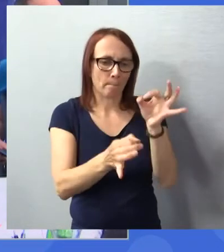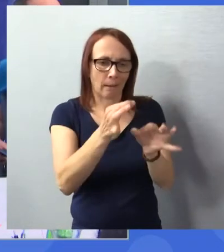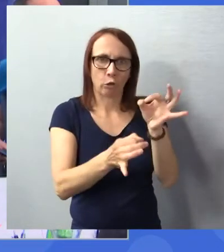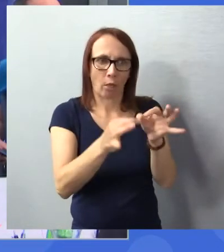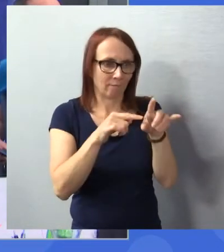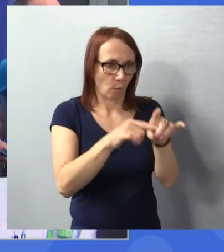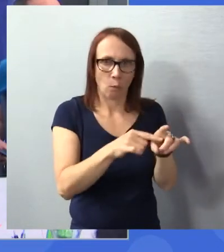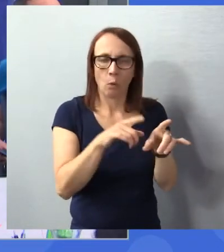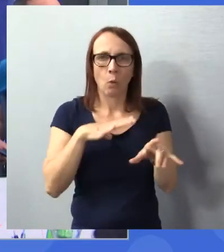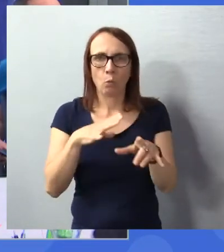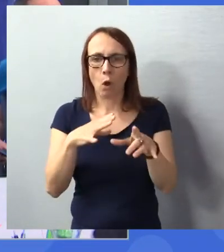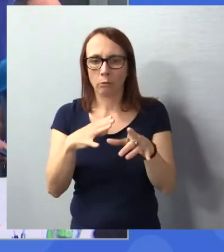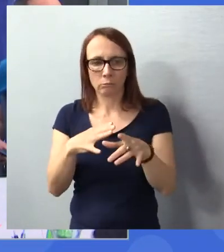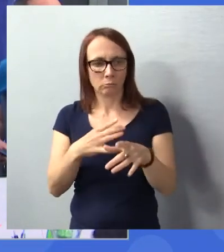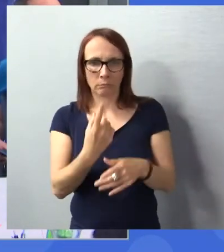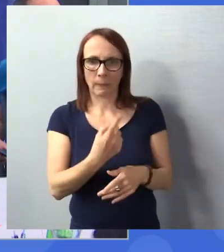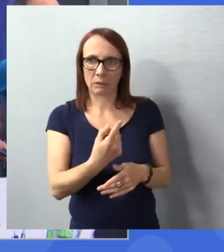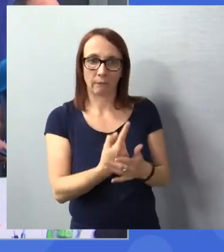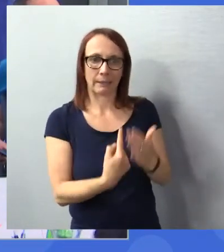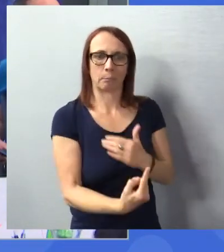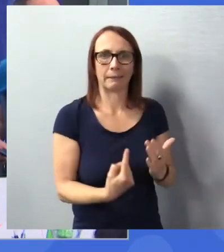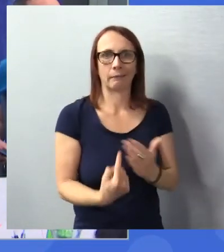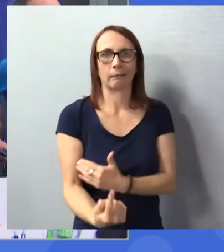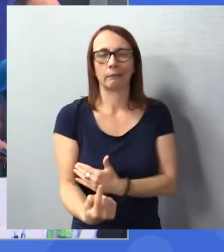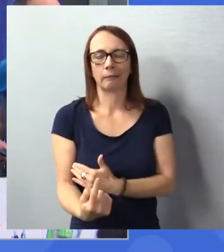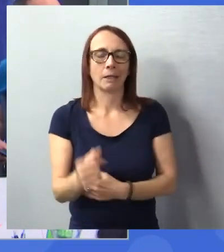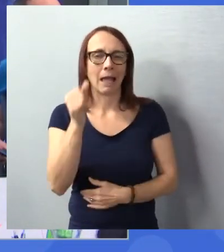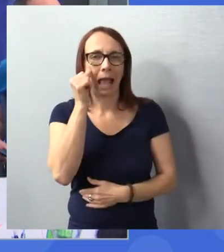Barry bit more and dependent I know that be difficult because parties do stick